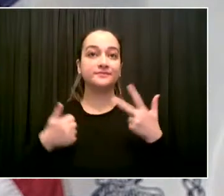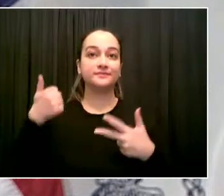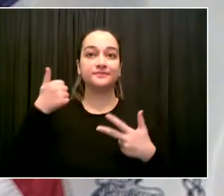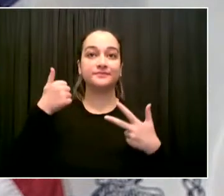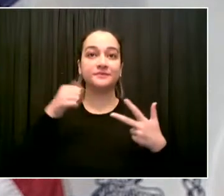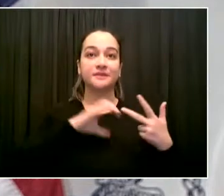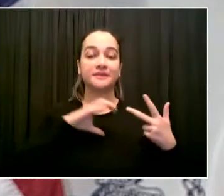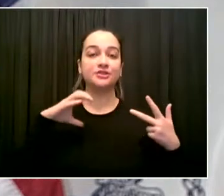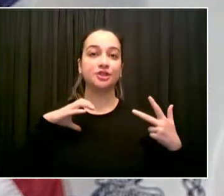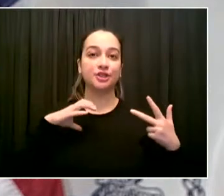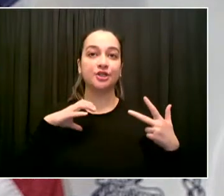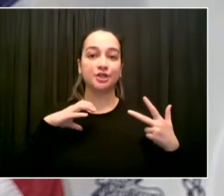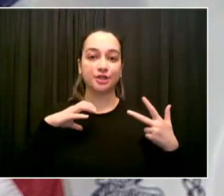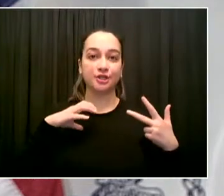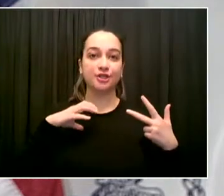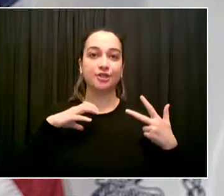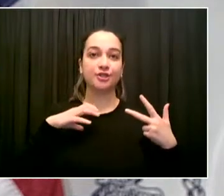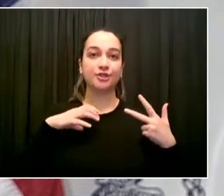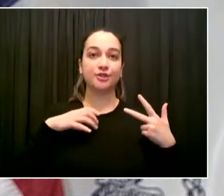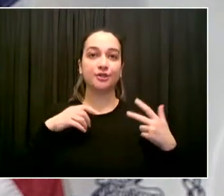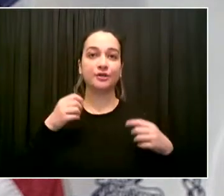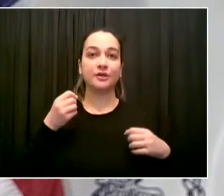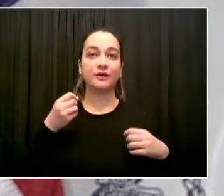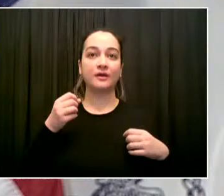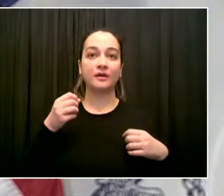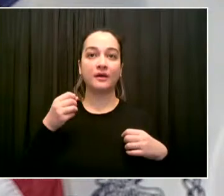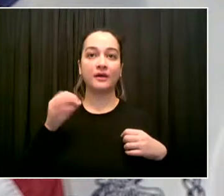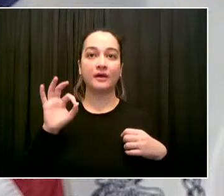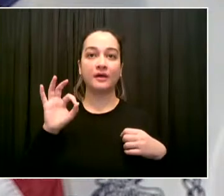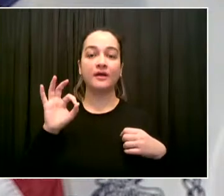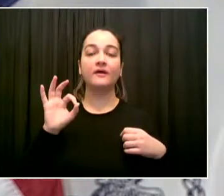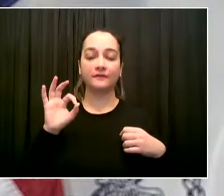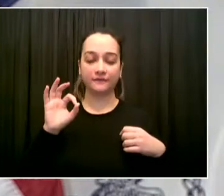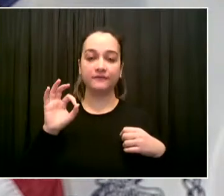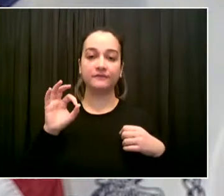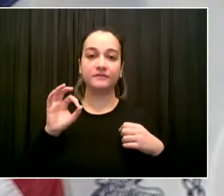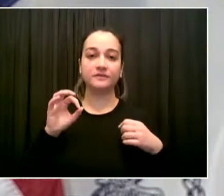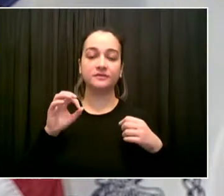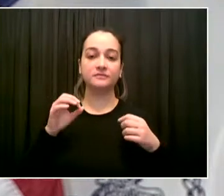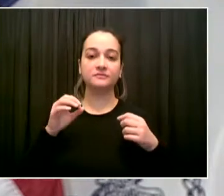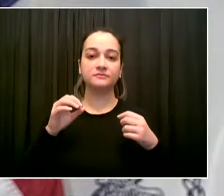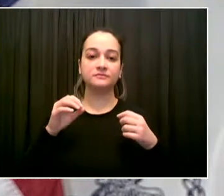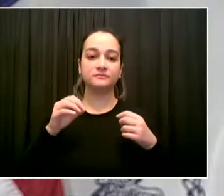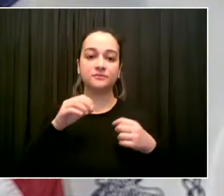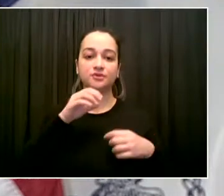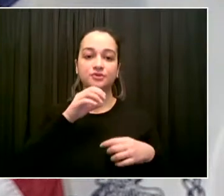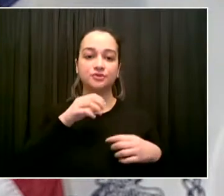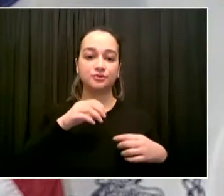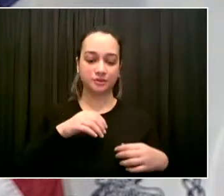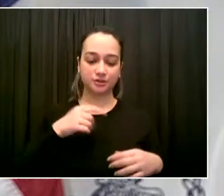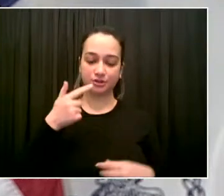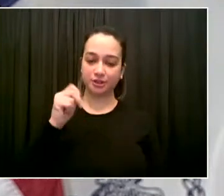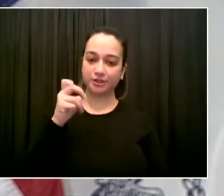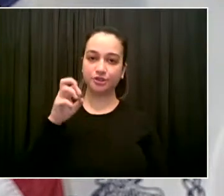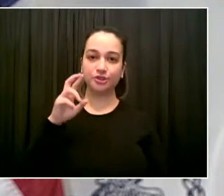DR. CHOKSHI, DDR.